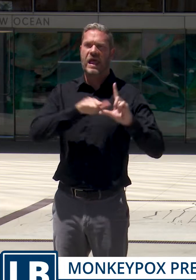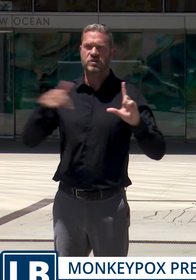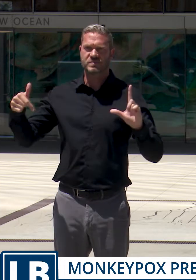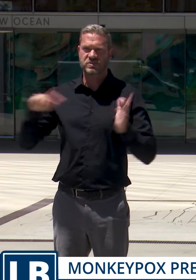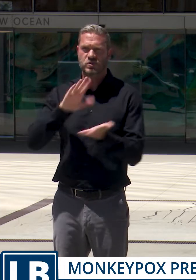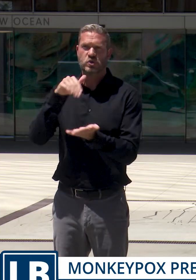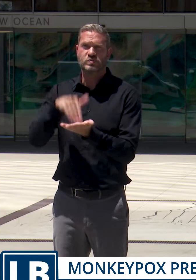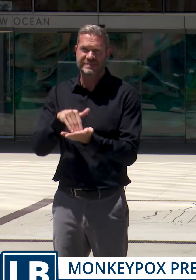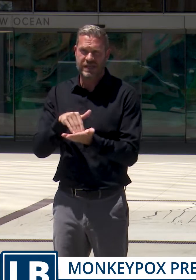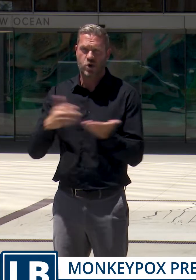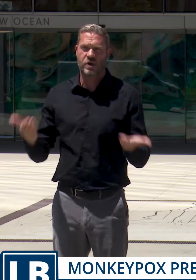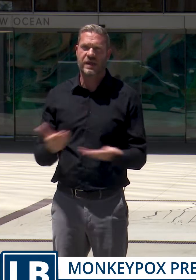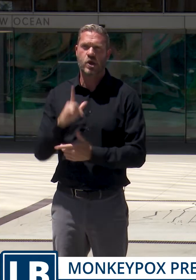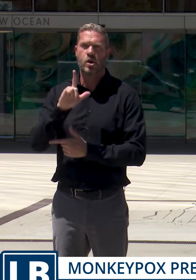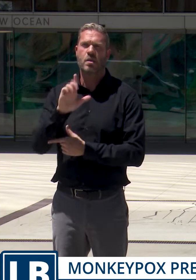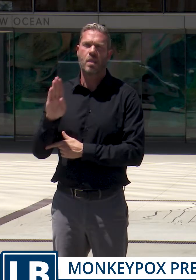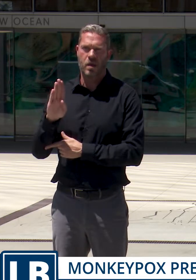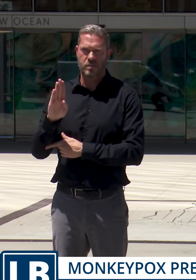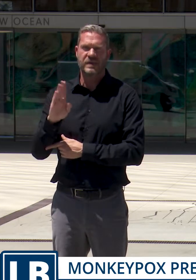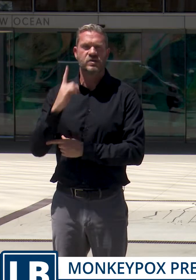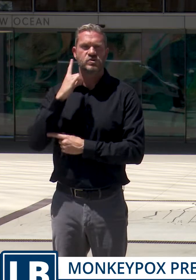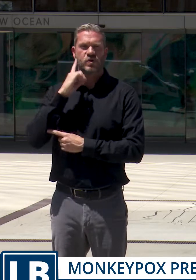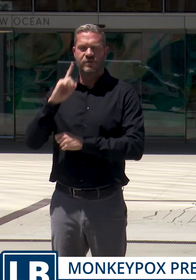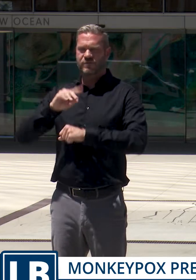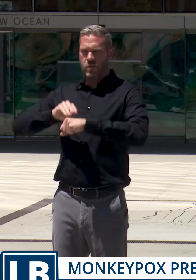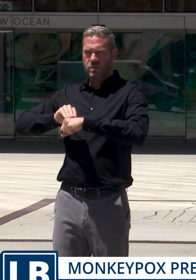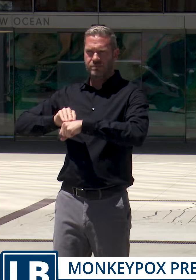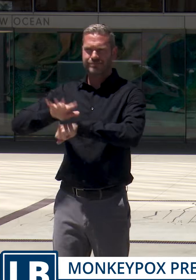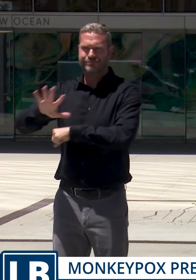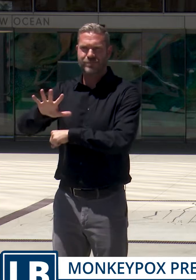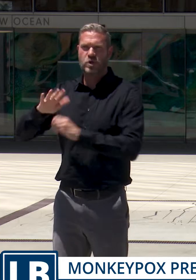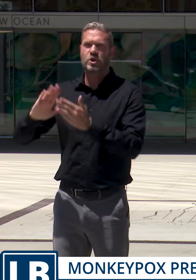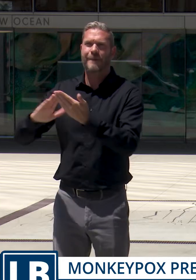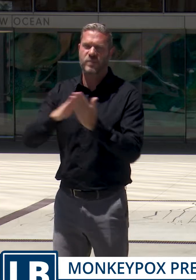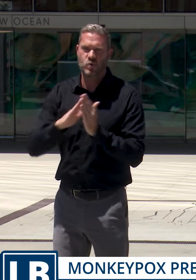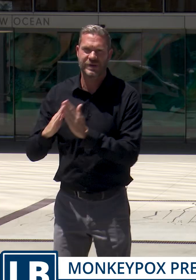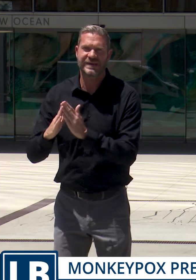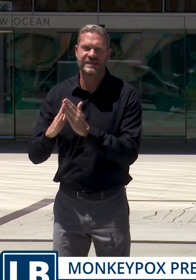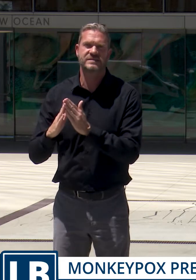and get impact communities impacted communities information let me also say that we've already